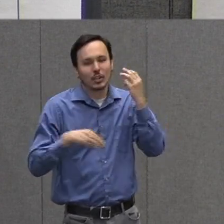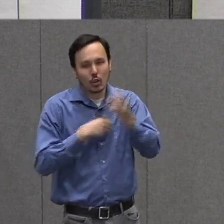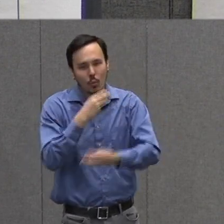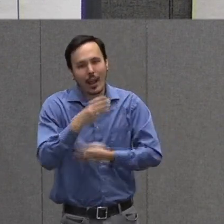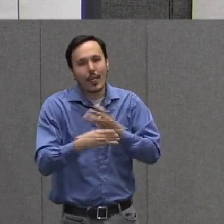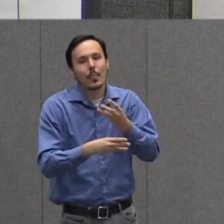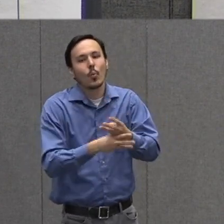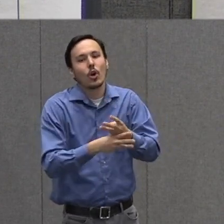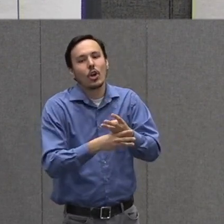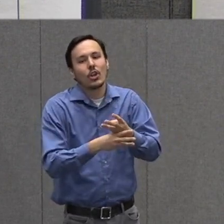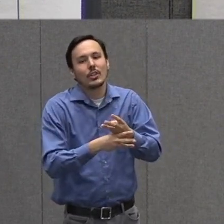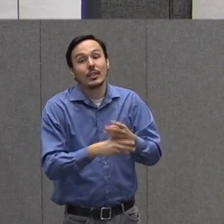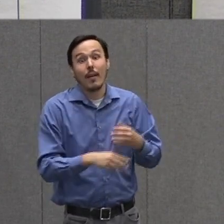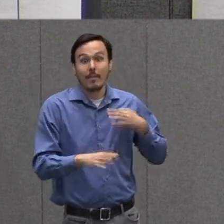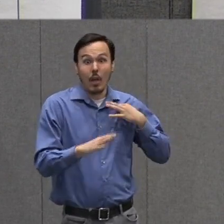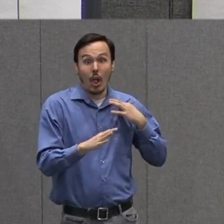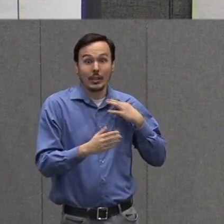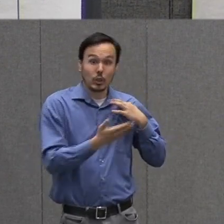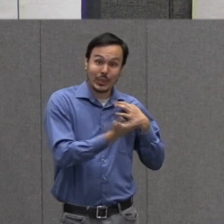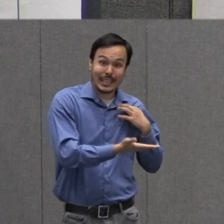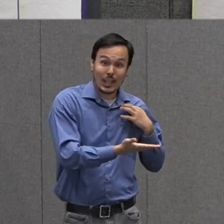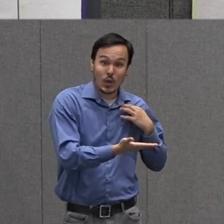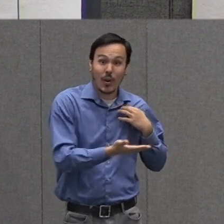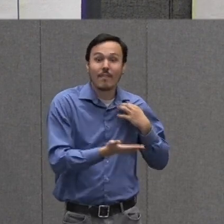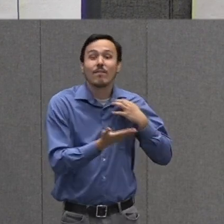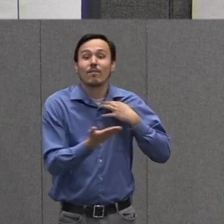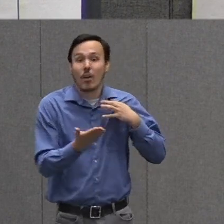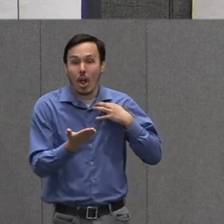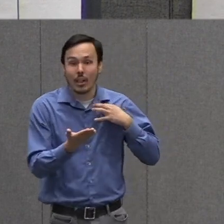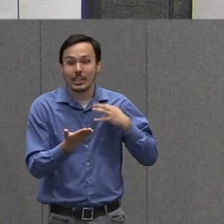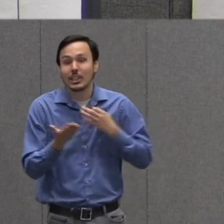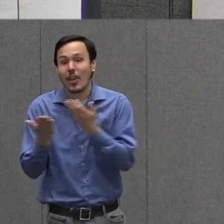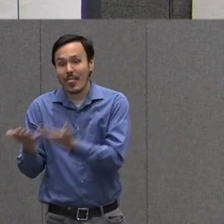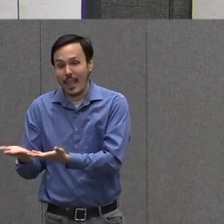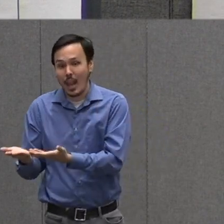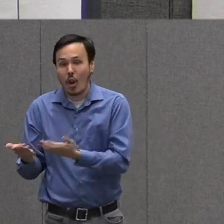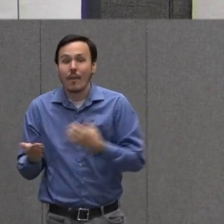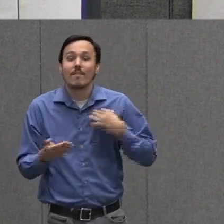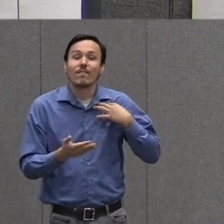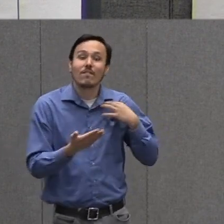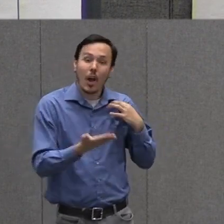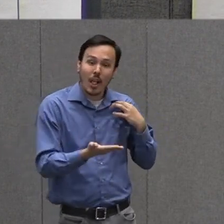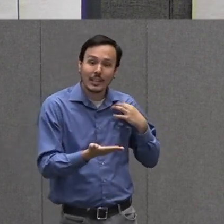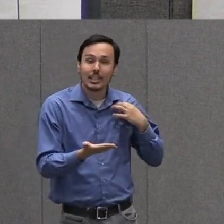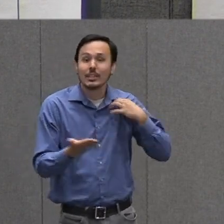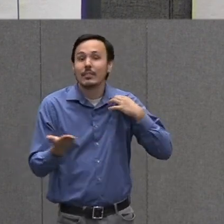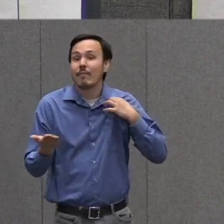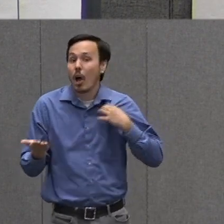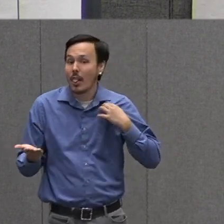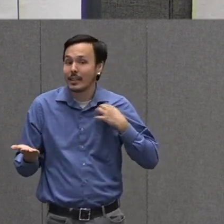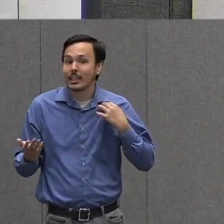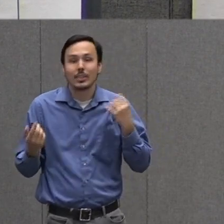Volunteers here, volunteers there, volunteers, volunteers, everywhere.